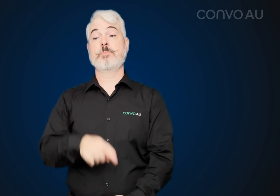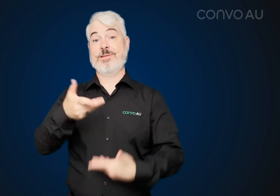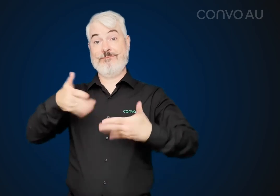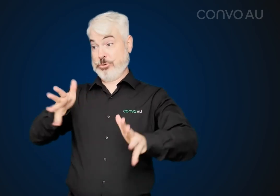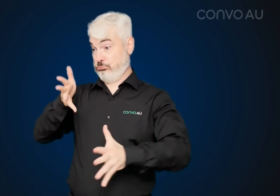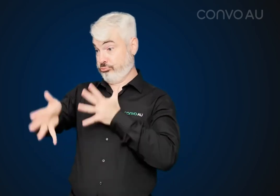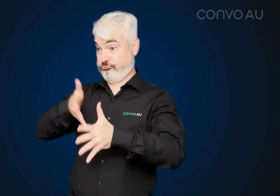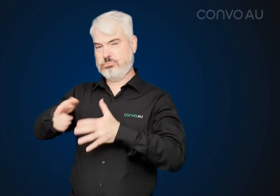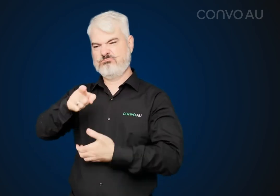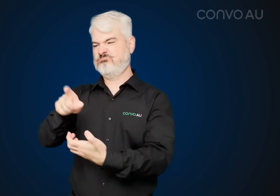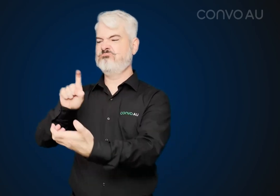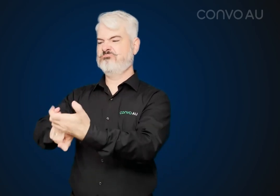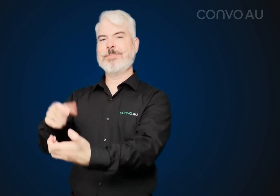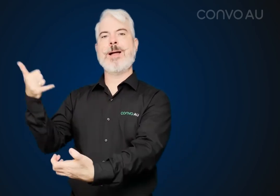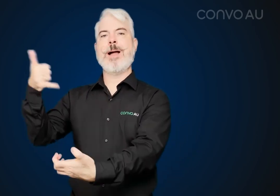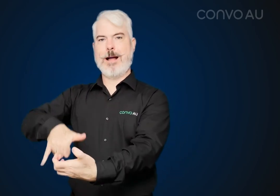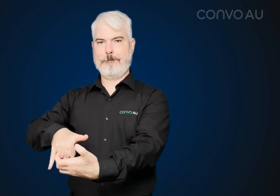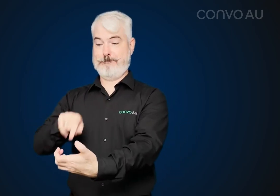When done, just press hang up,